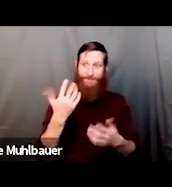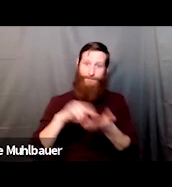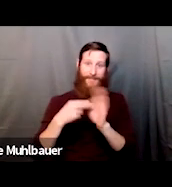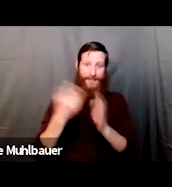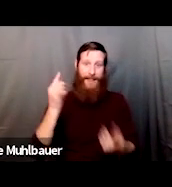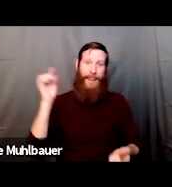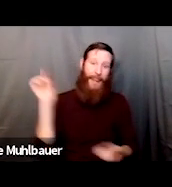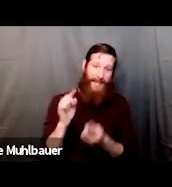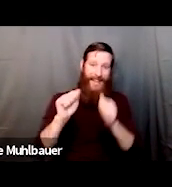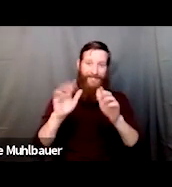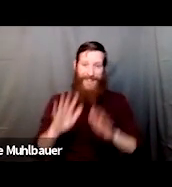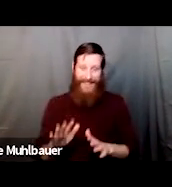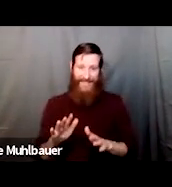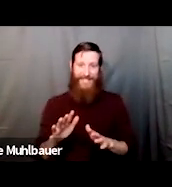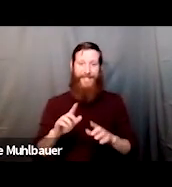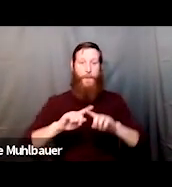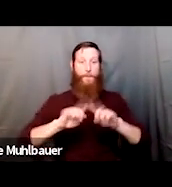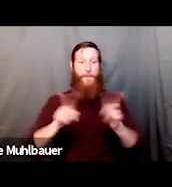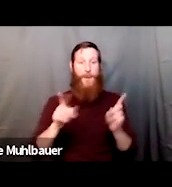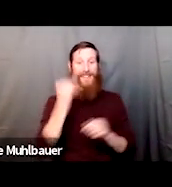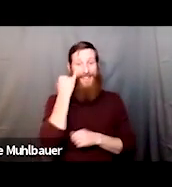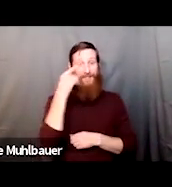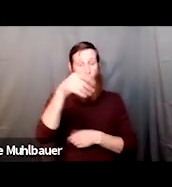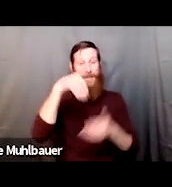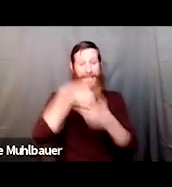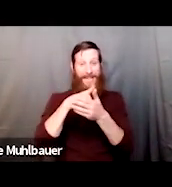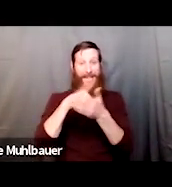and travelling in a bowl ABOVE dense trees, where if you are caught in an avalanche, it could carry you into the trees.